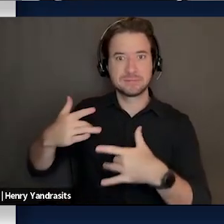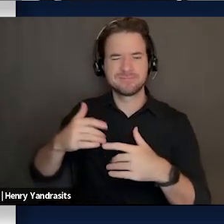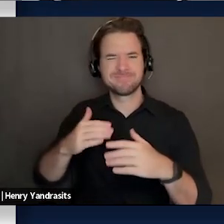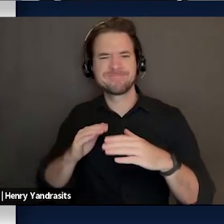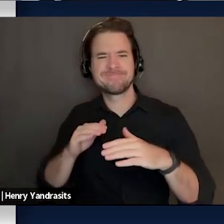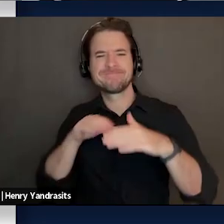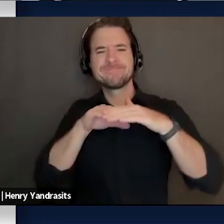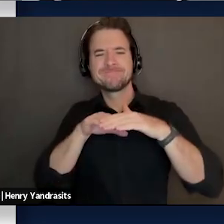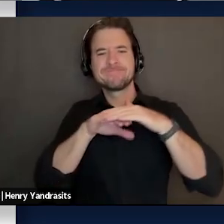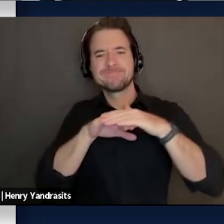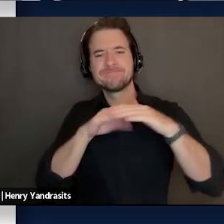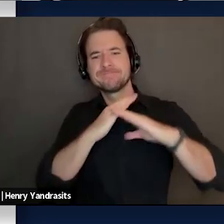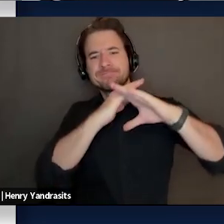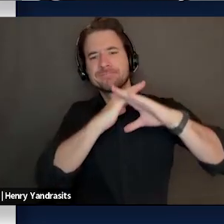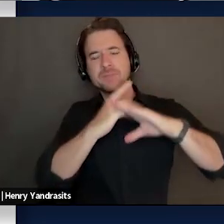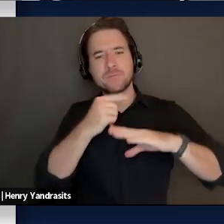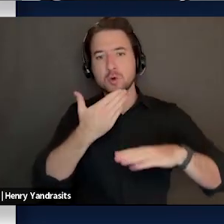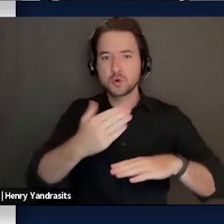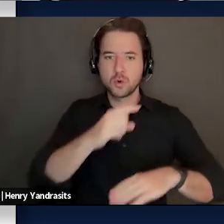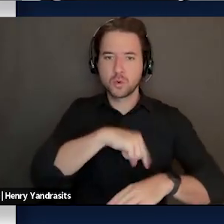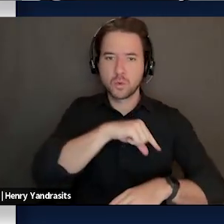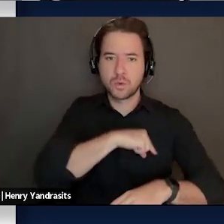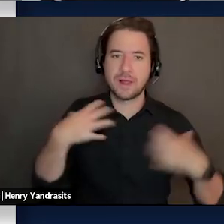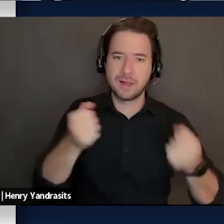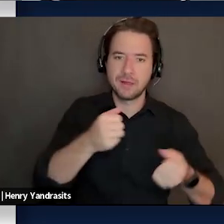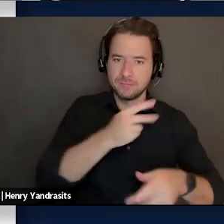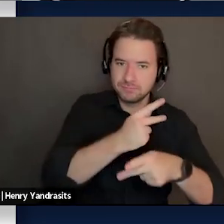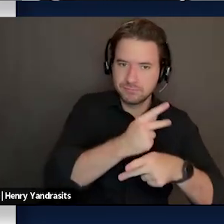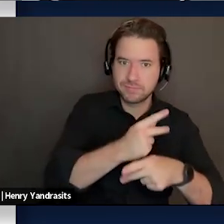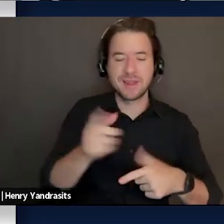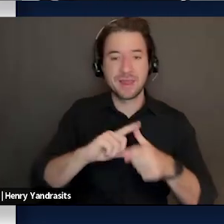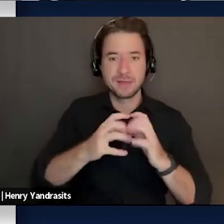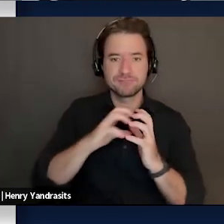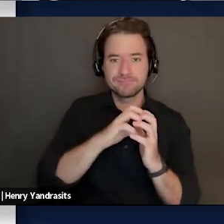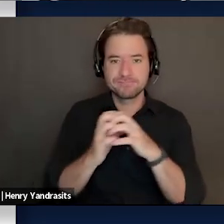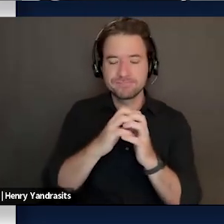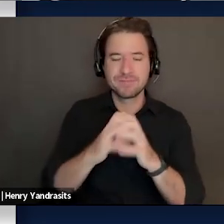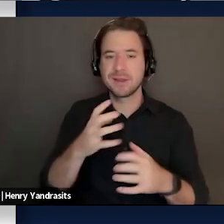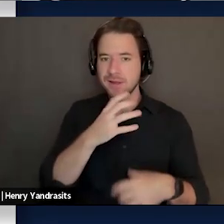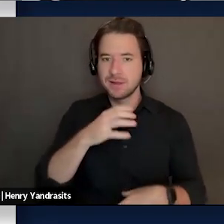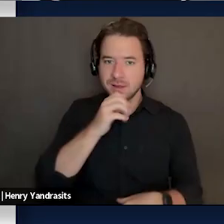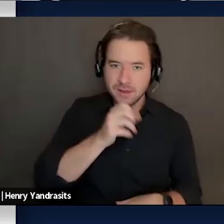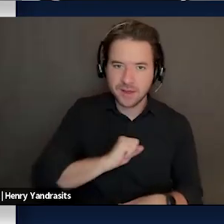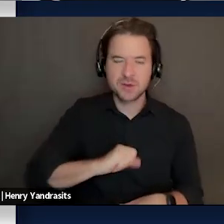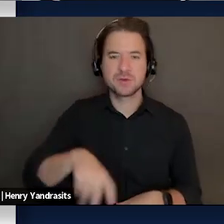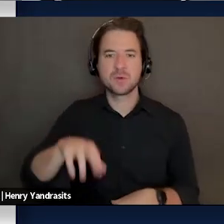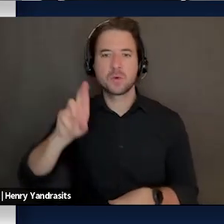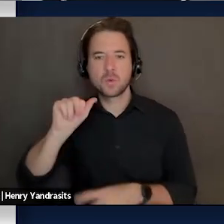And when those experiences intersect with age, race, ethnicity, gender, and other social demographic identities.